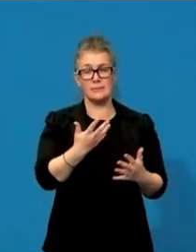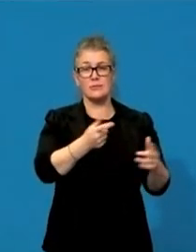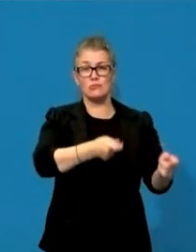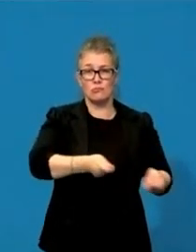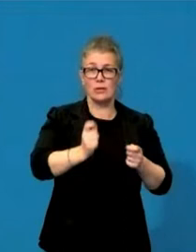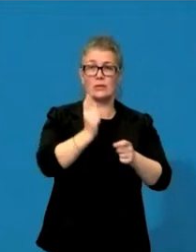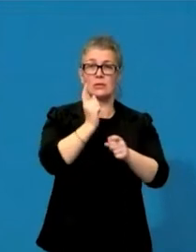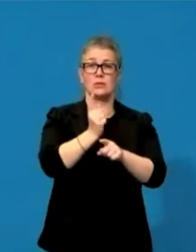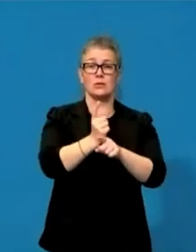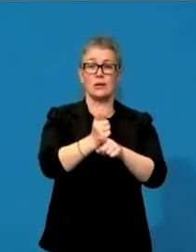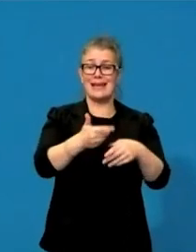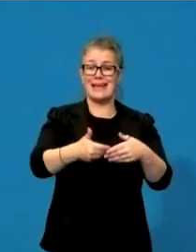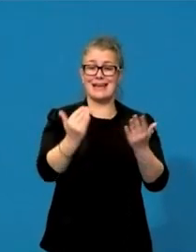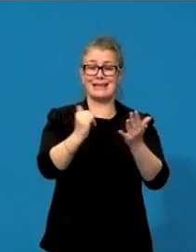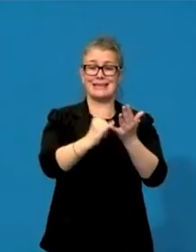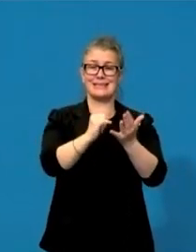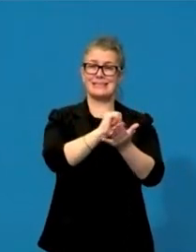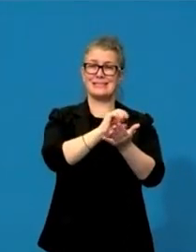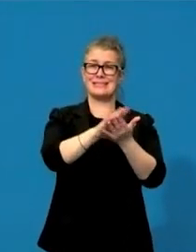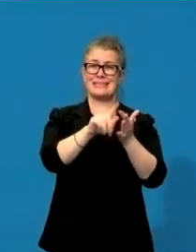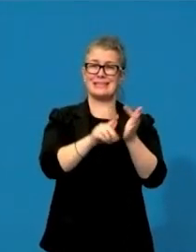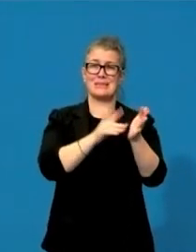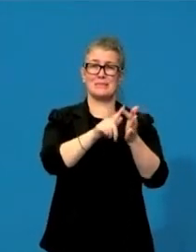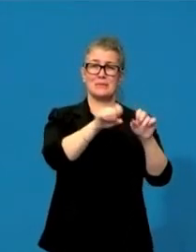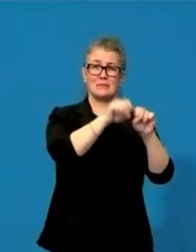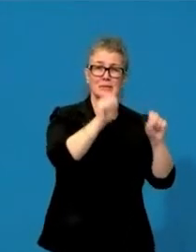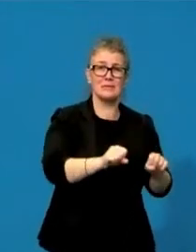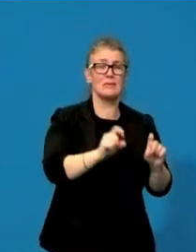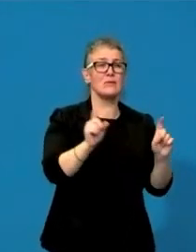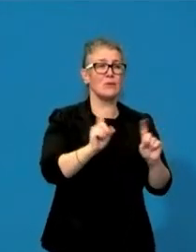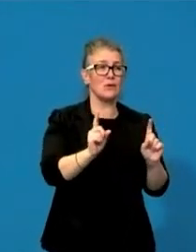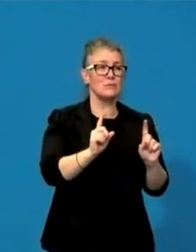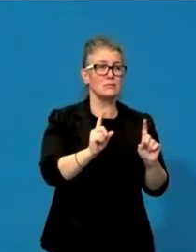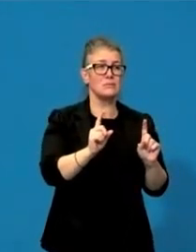scheme, you know, whether it's NDIS and that, there need to be screening to be able